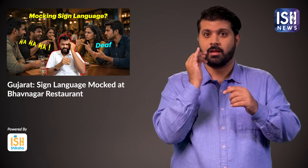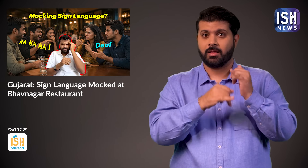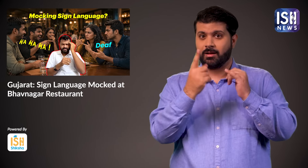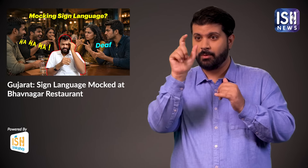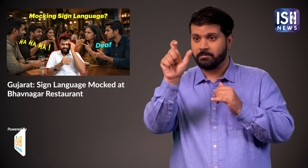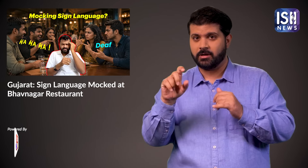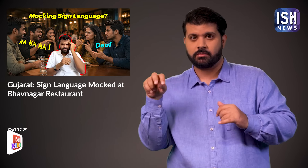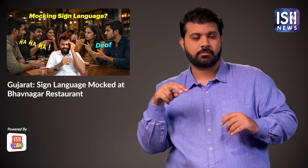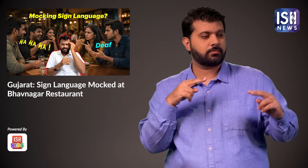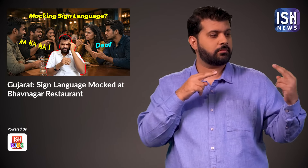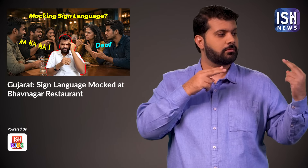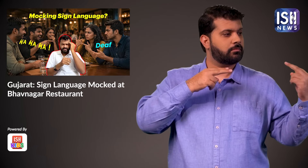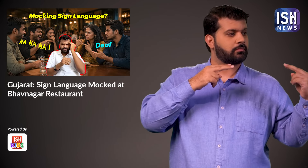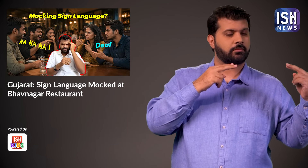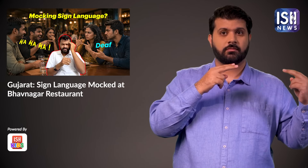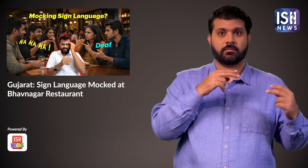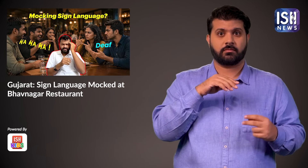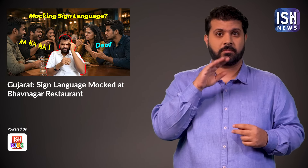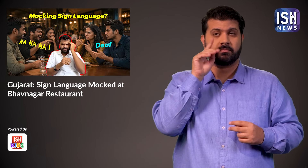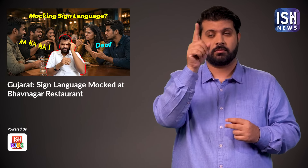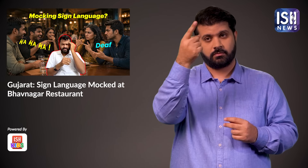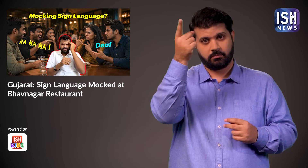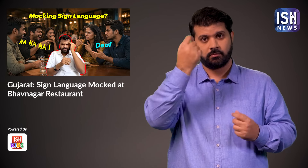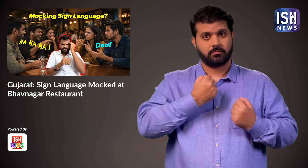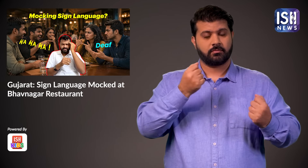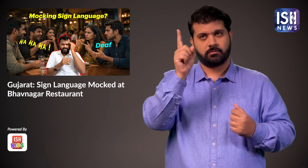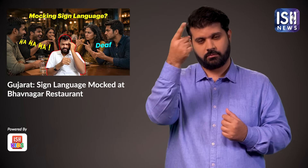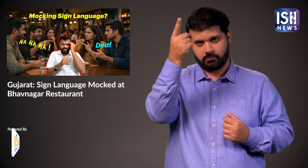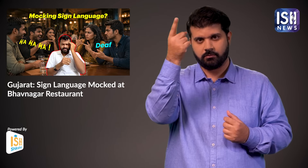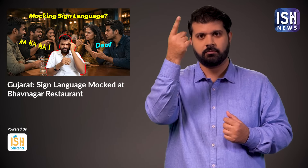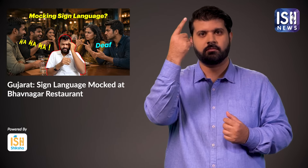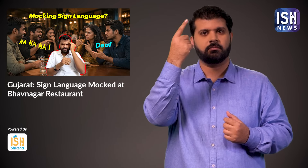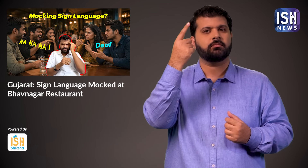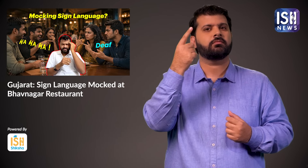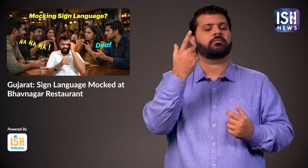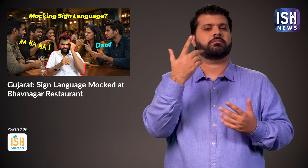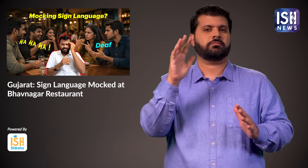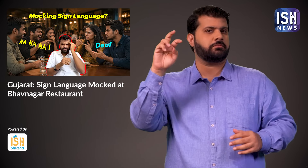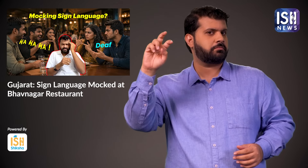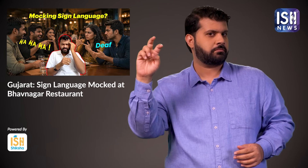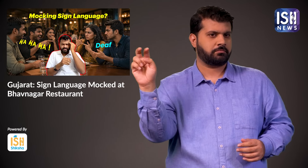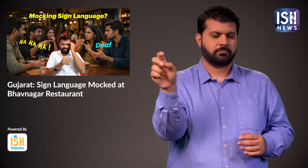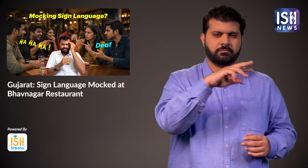The last one locked eyes with Manan before leaving, while Manan bravely gestured that it was time to go.